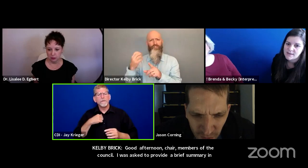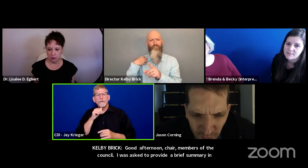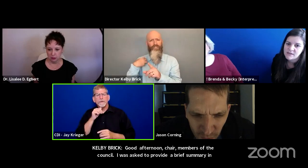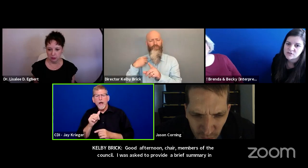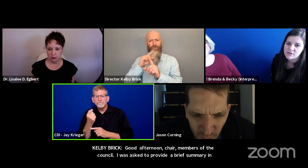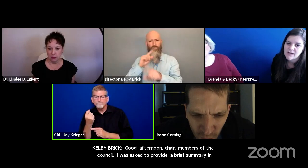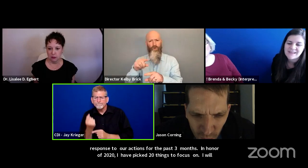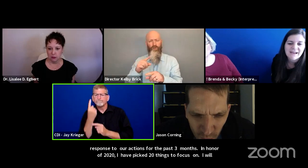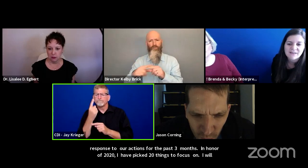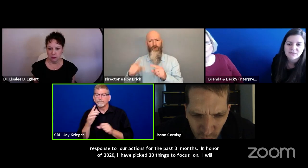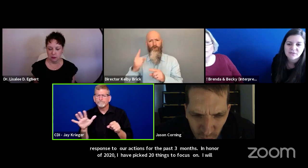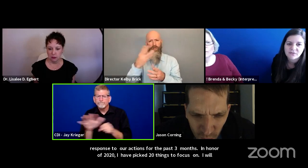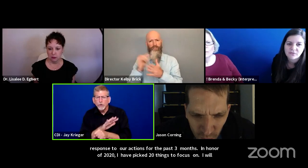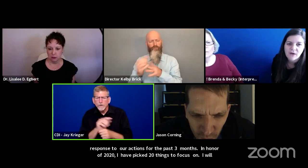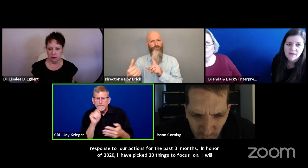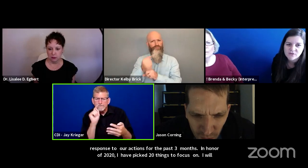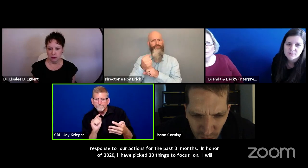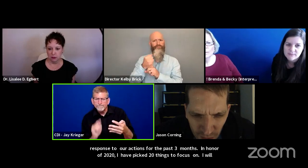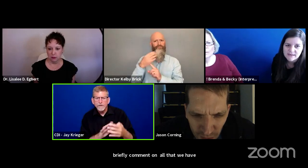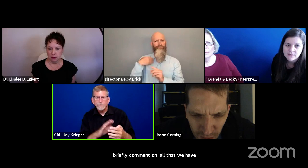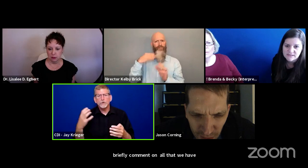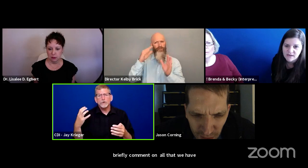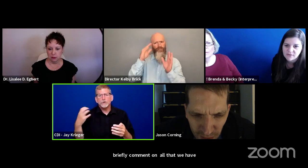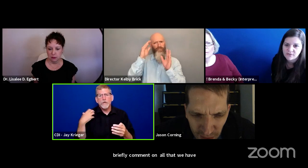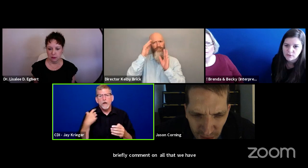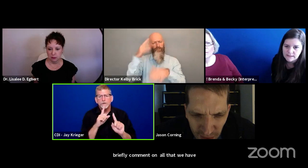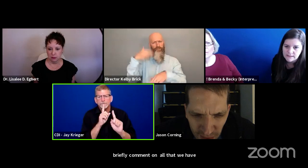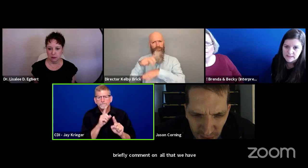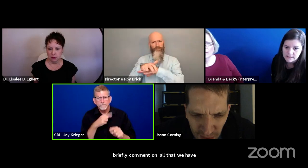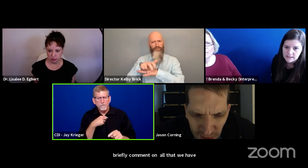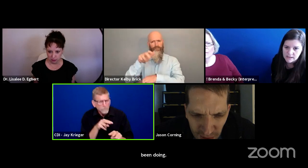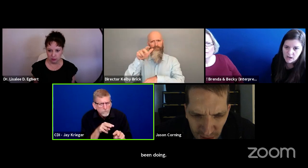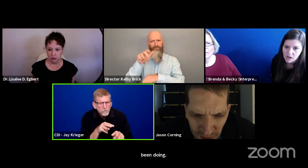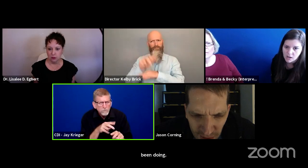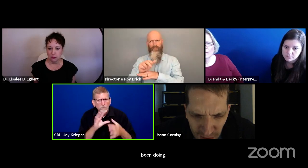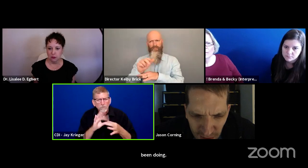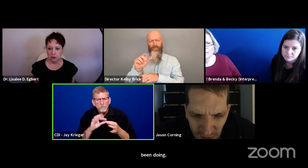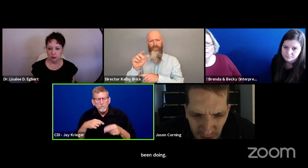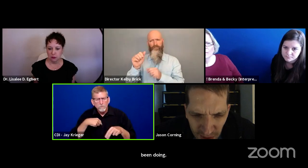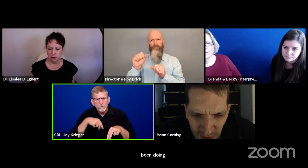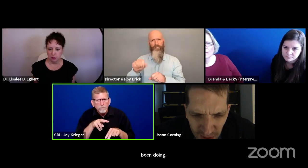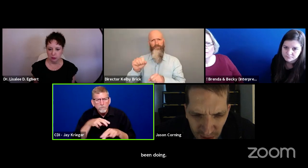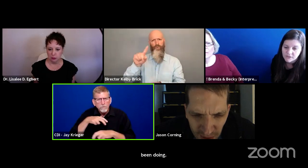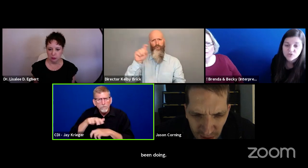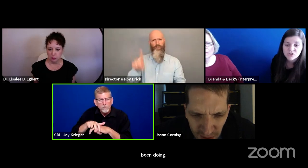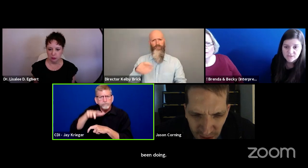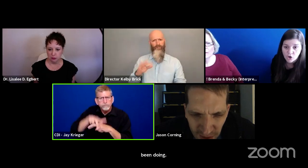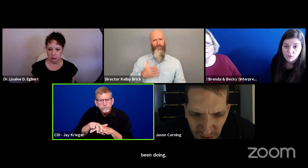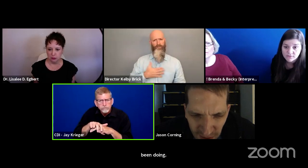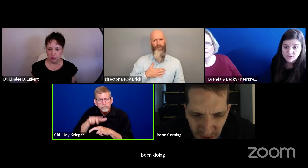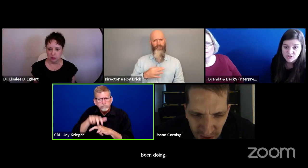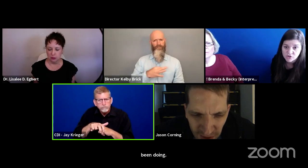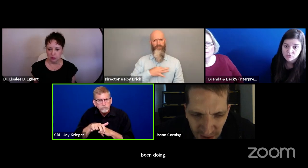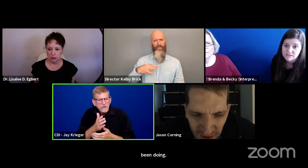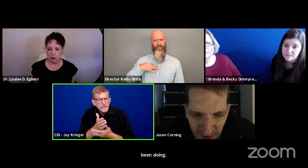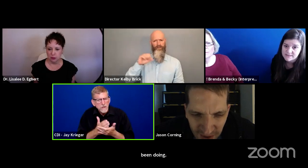Again, I have to admit that I did not fully understand all of the Chair's response and